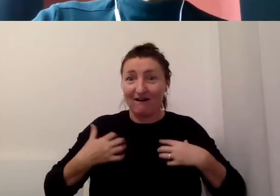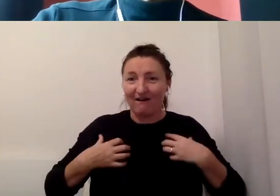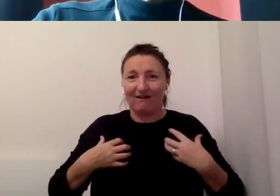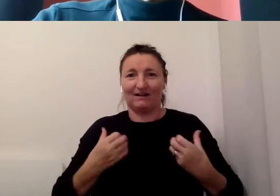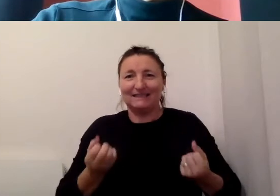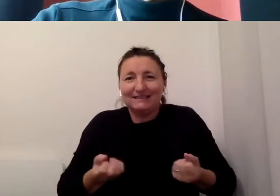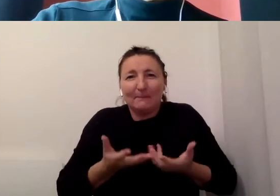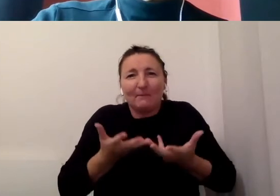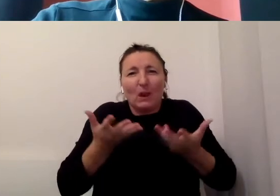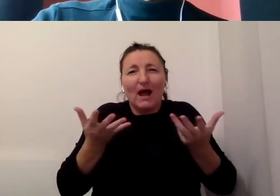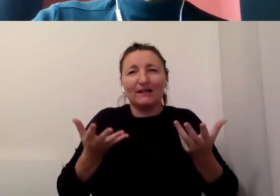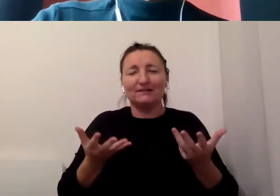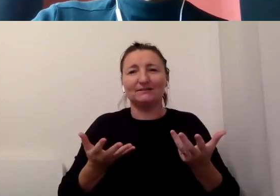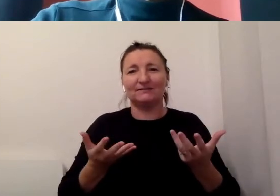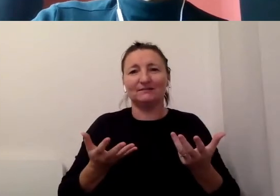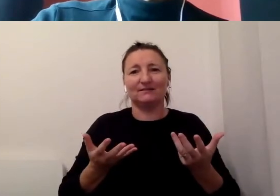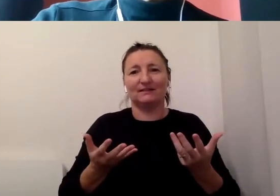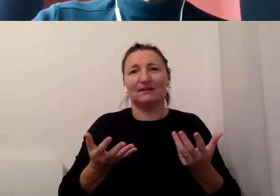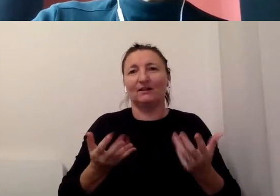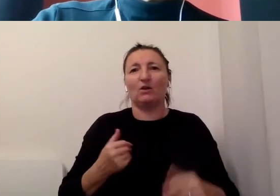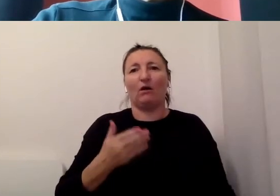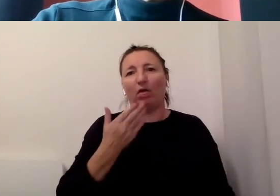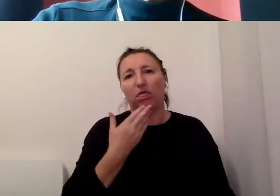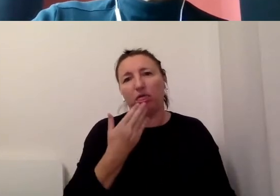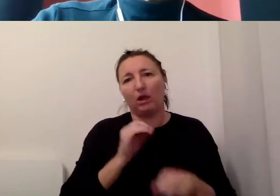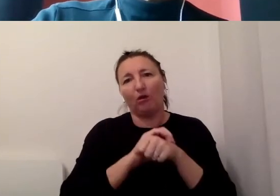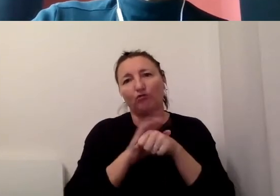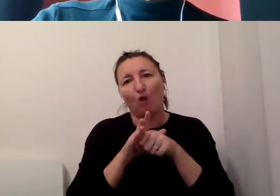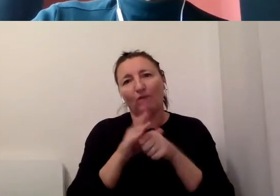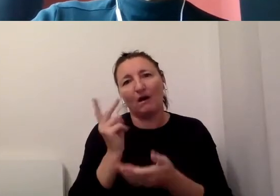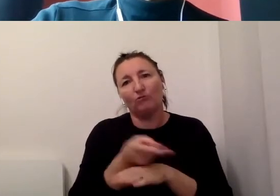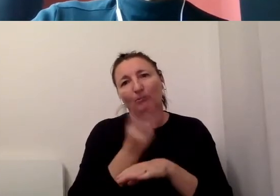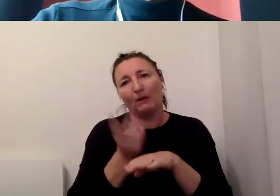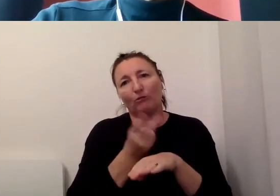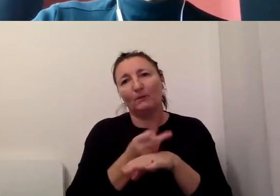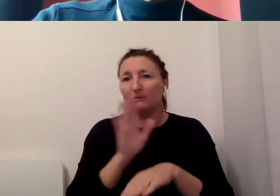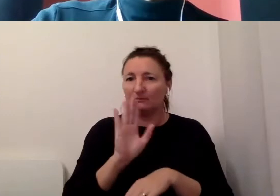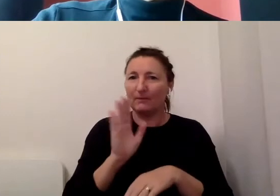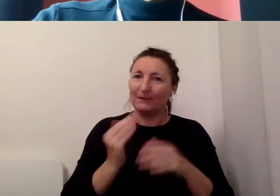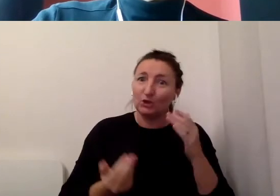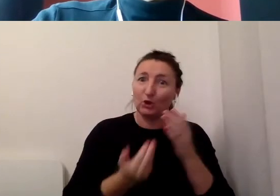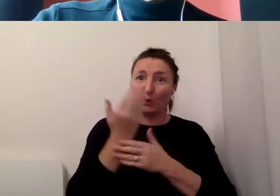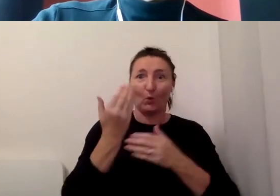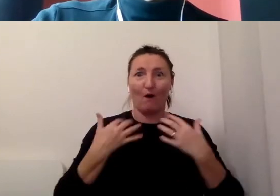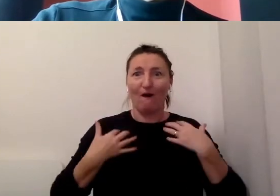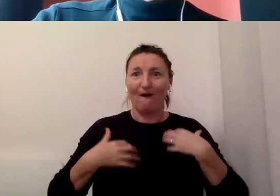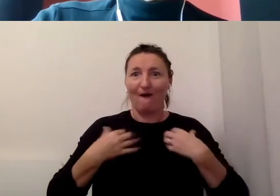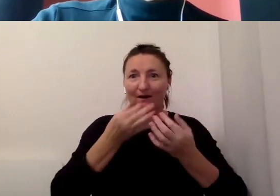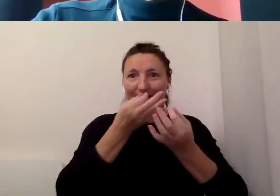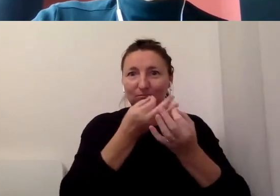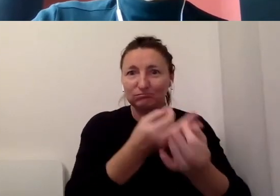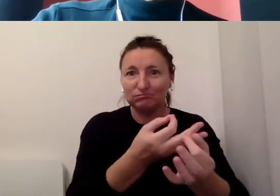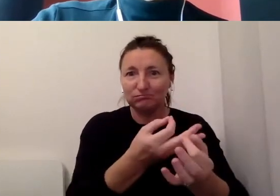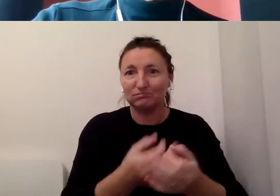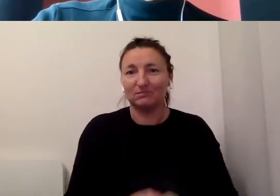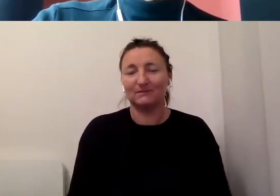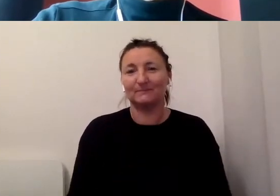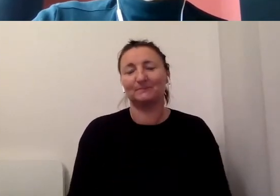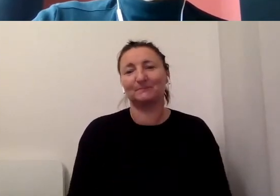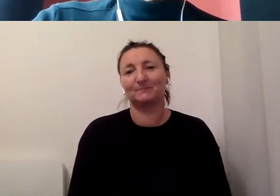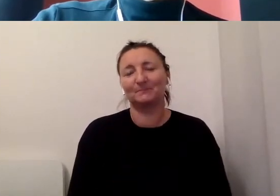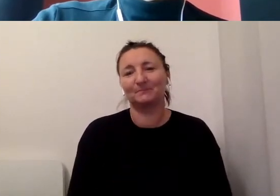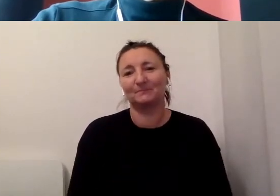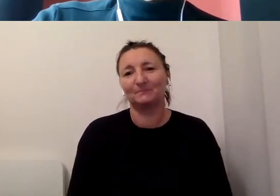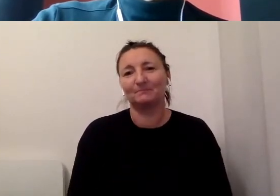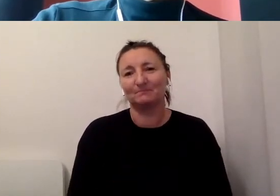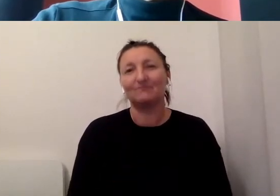other than anything to do with the pandemic. Yeah, and I think I think that's the main thing,